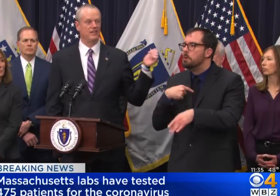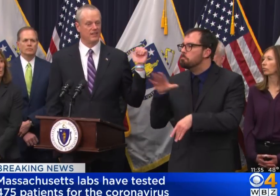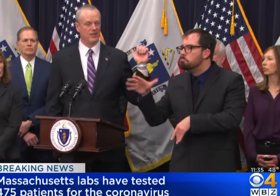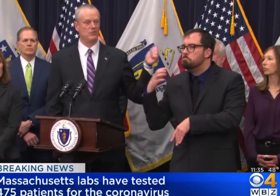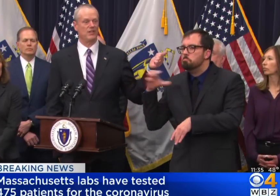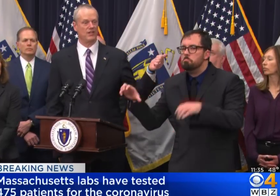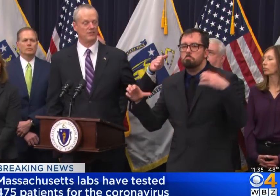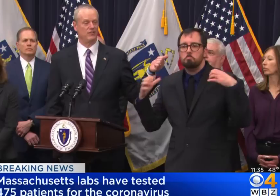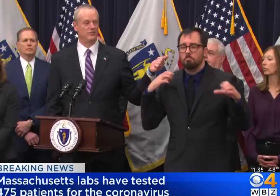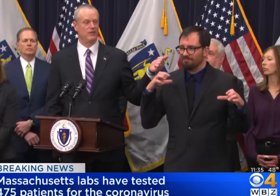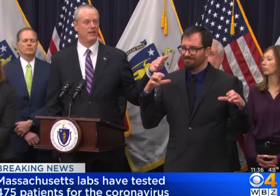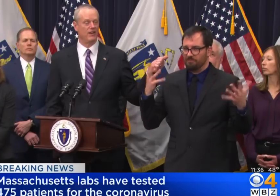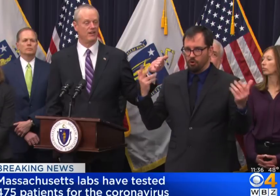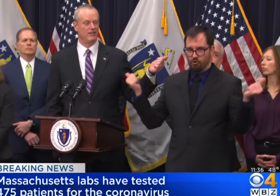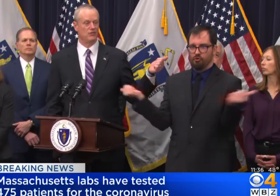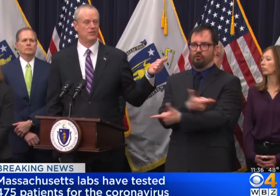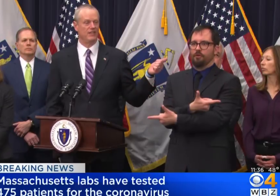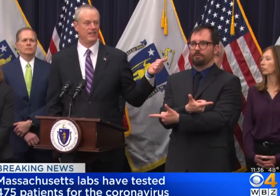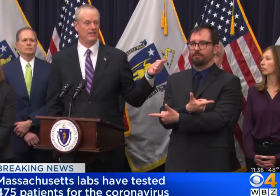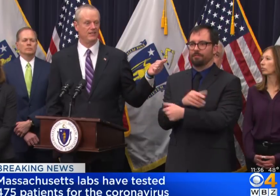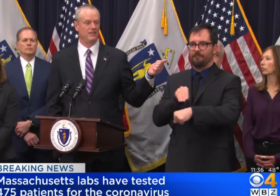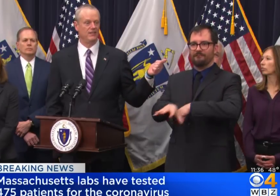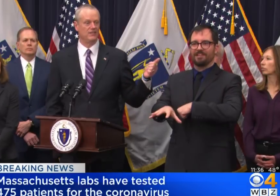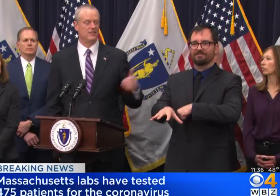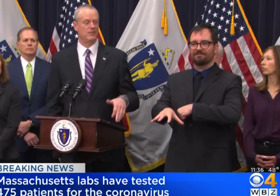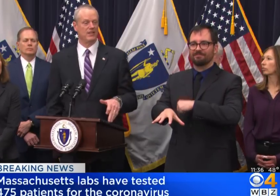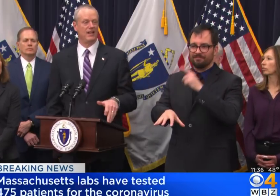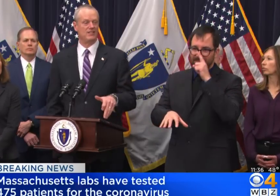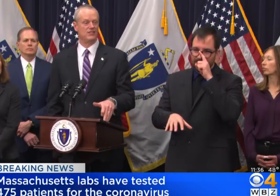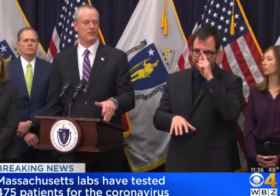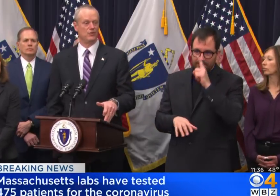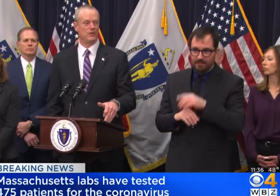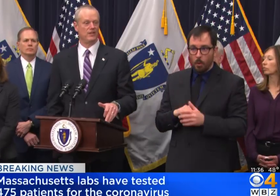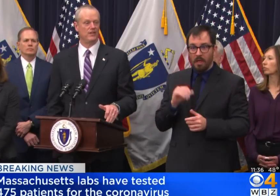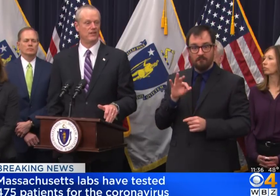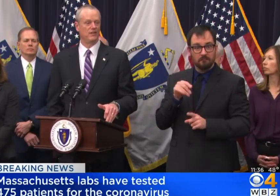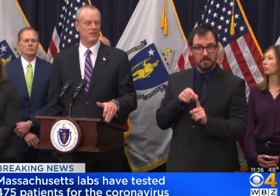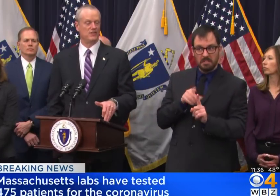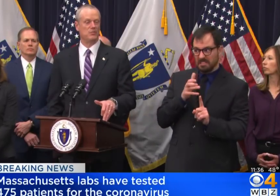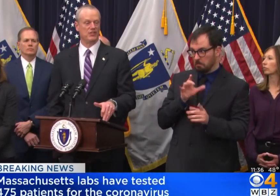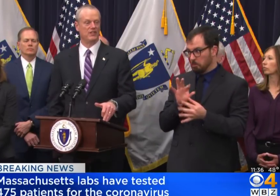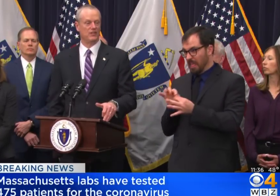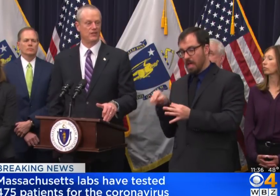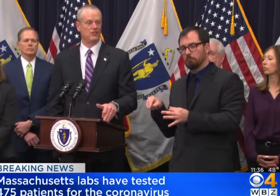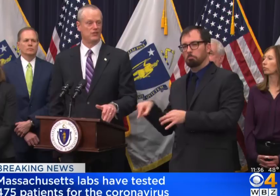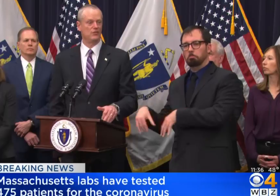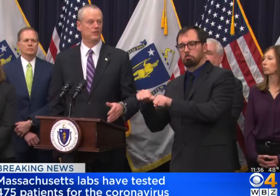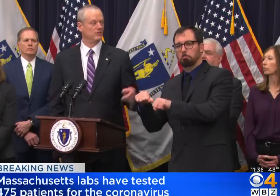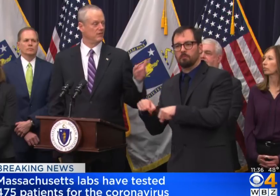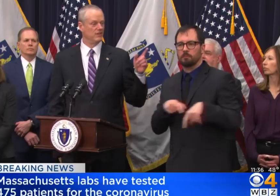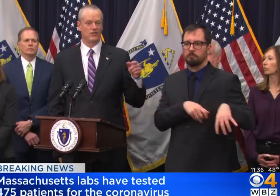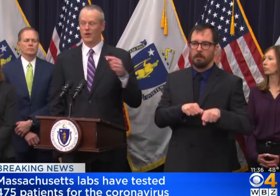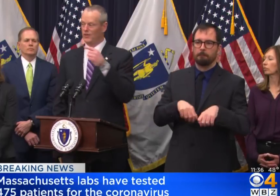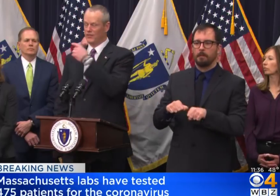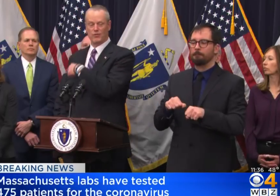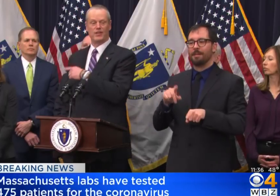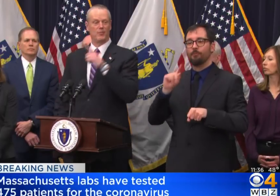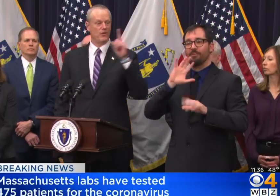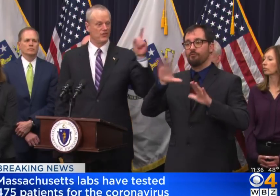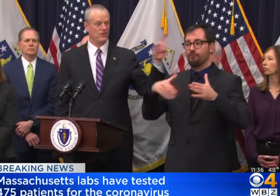NECESSARILY SAY THAT IS WHERE THE ISSUE GOES. AT THIS POINT, ANYTHING THAT COMES INTO THESE FOLKS OR ANYTHING THAT COMES ON THE RADAR